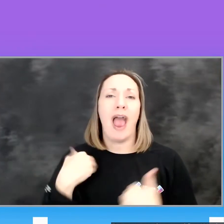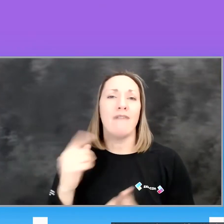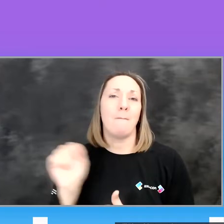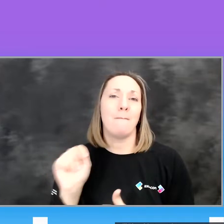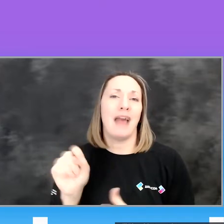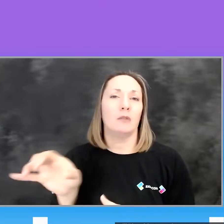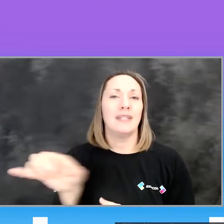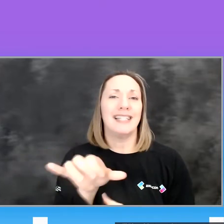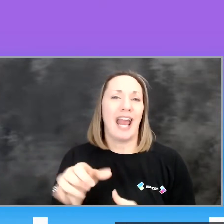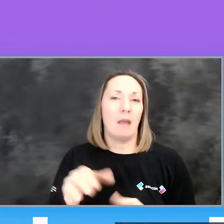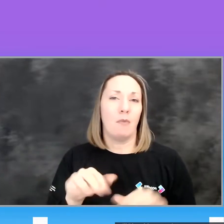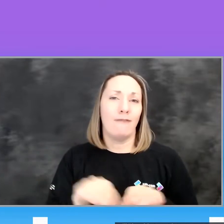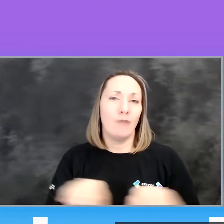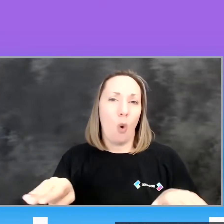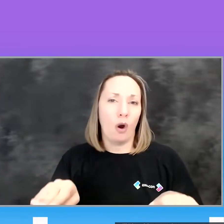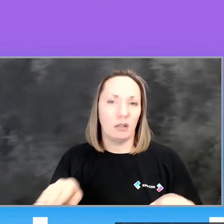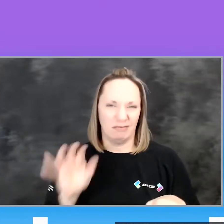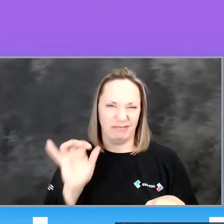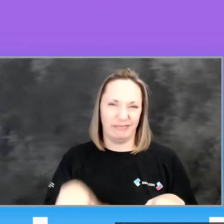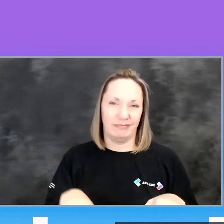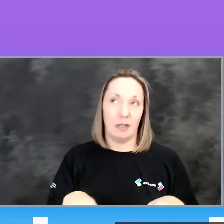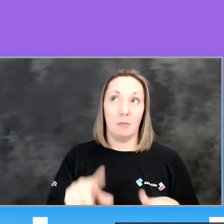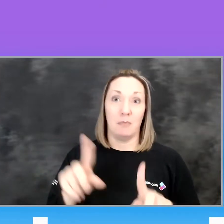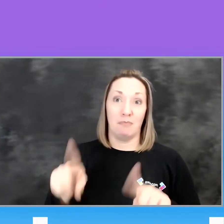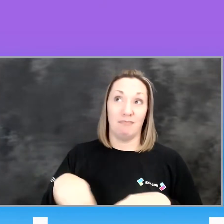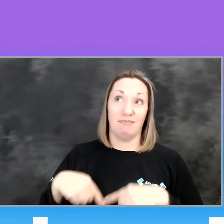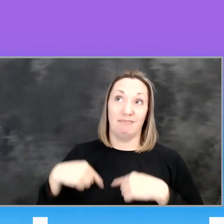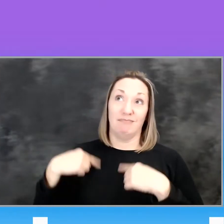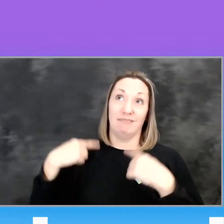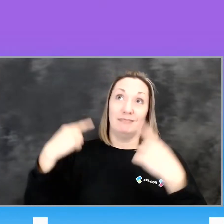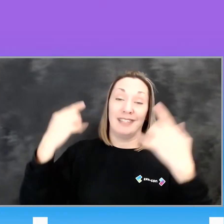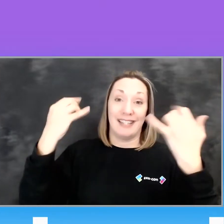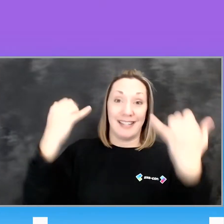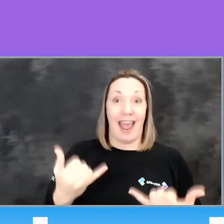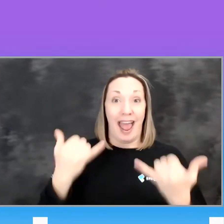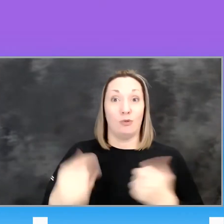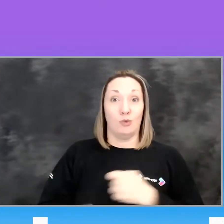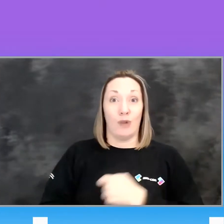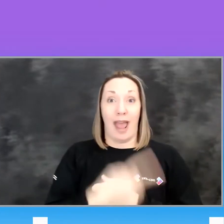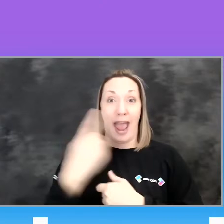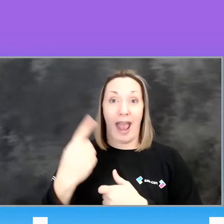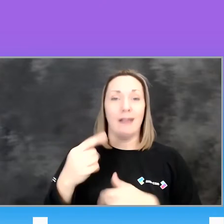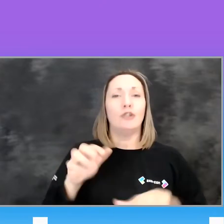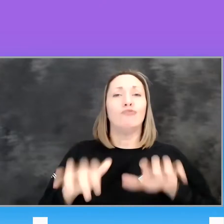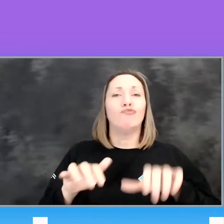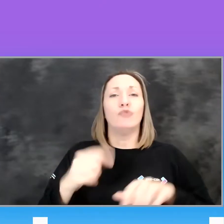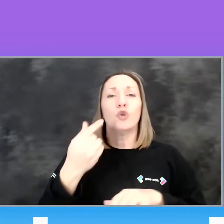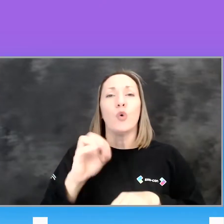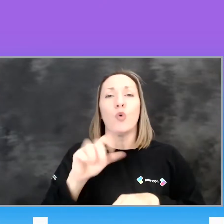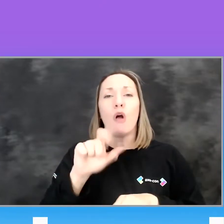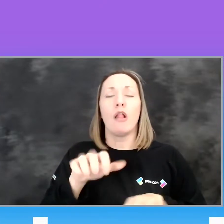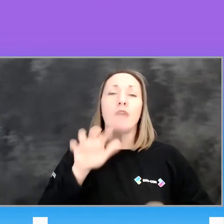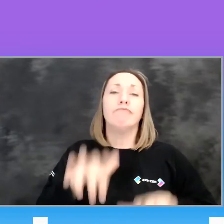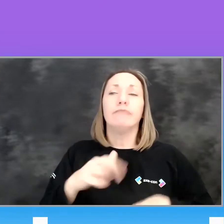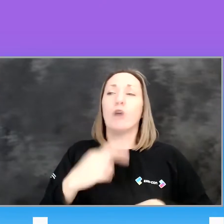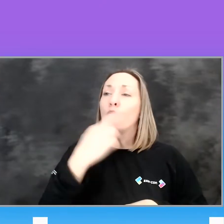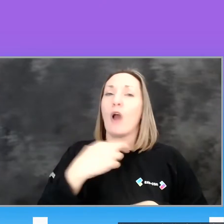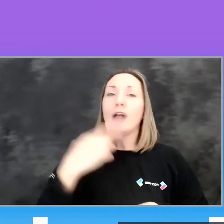have a bathroom on the same floor? Here we are today. You do